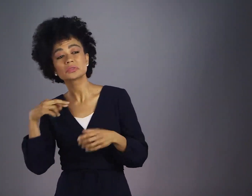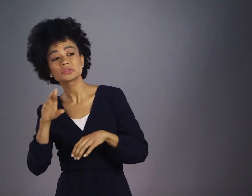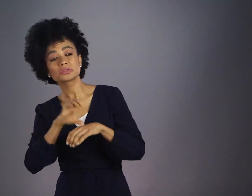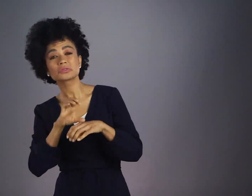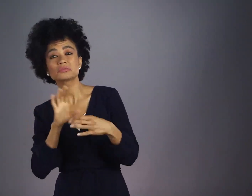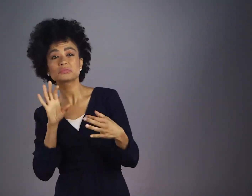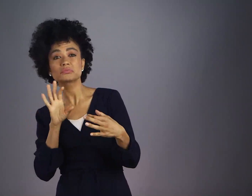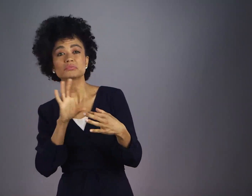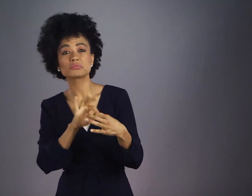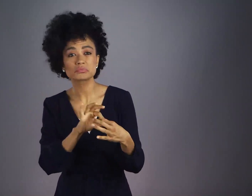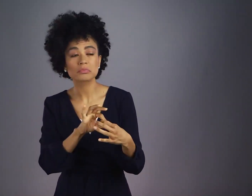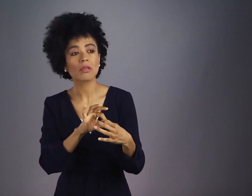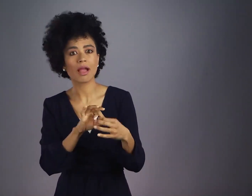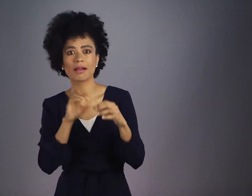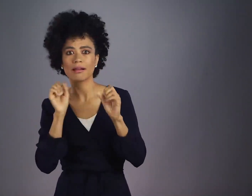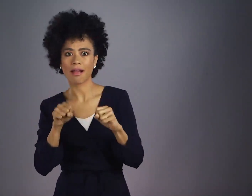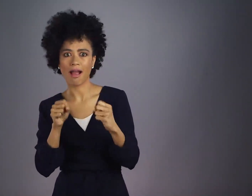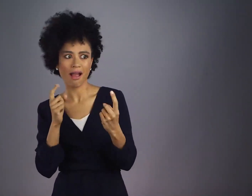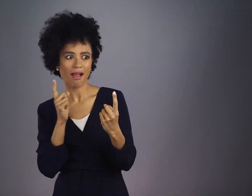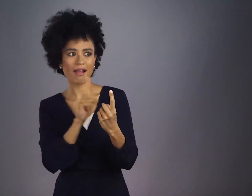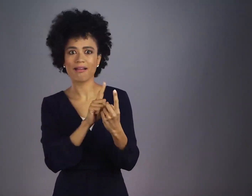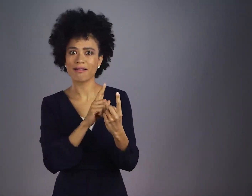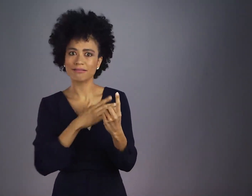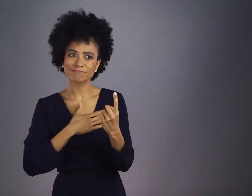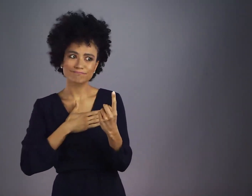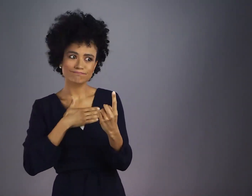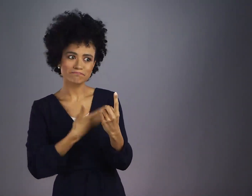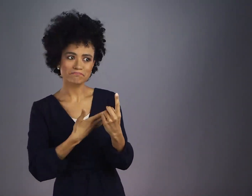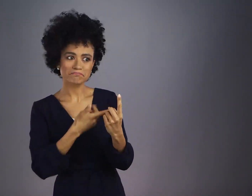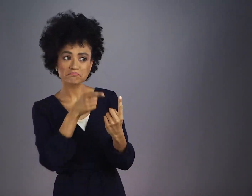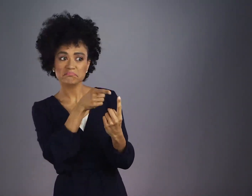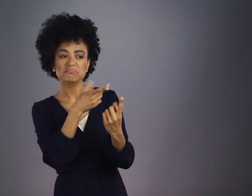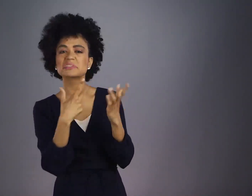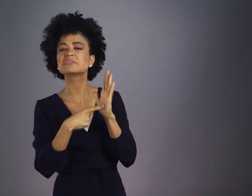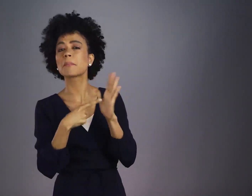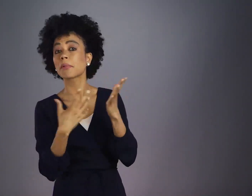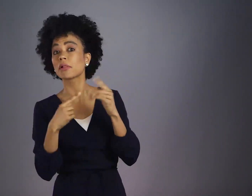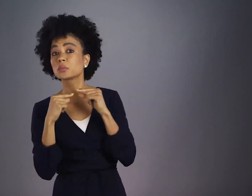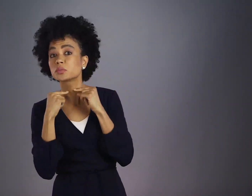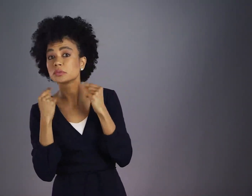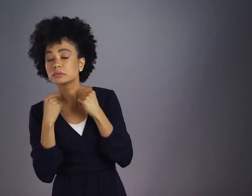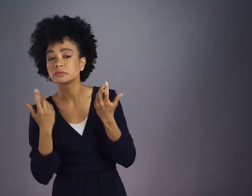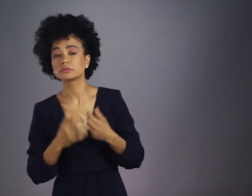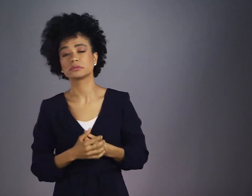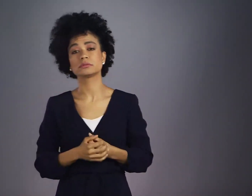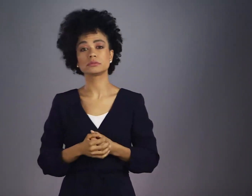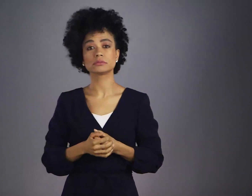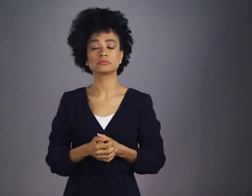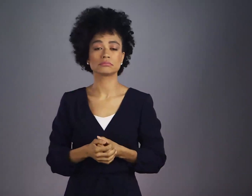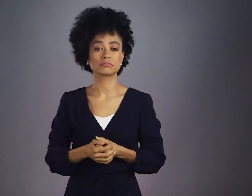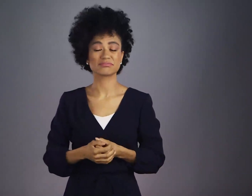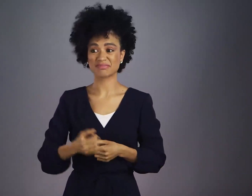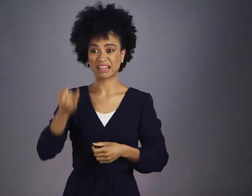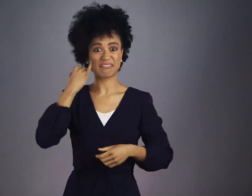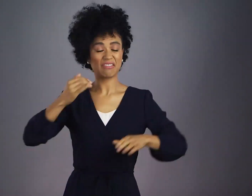which requires confession must, and of course, will want to go to the properly appointed authority